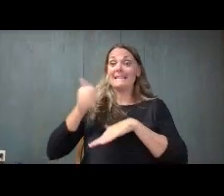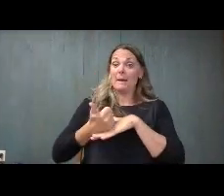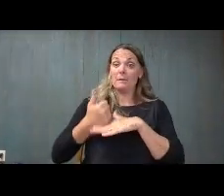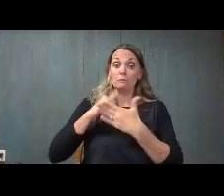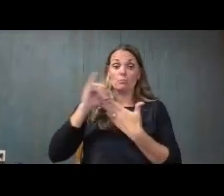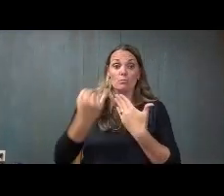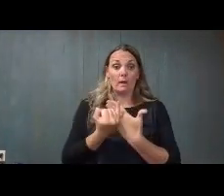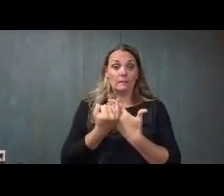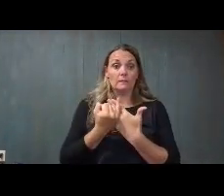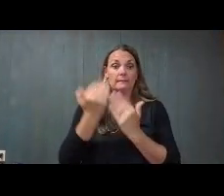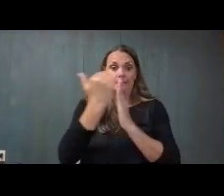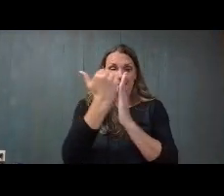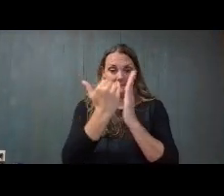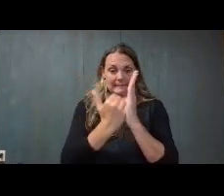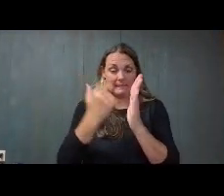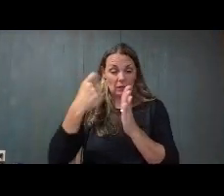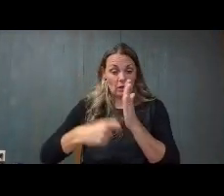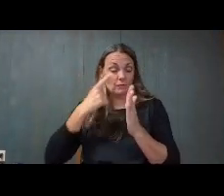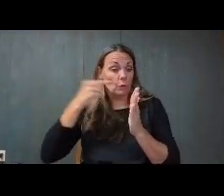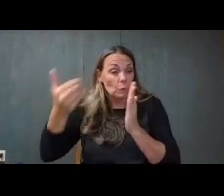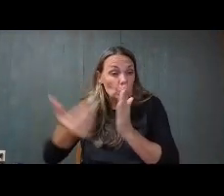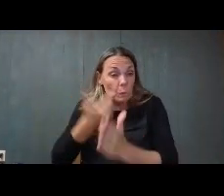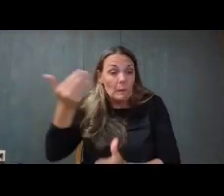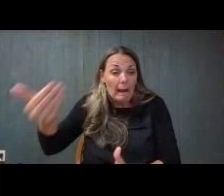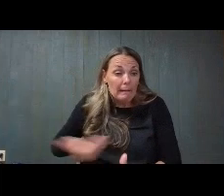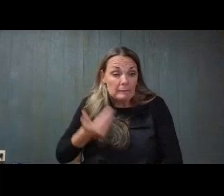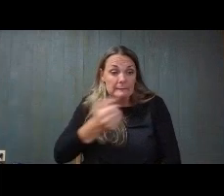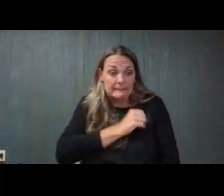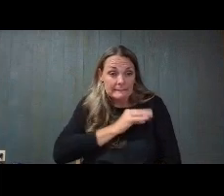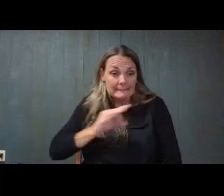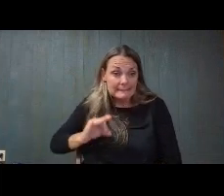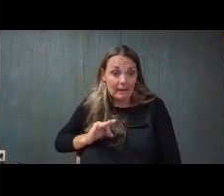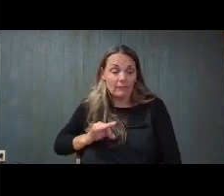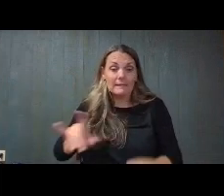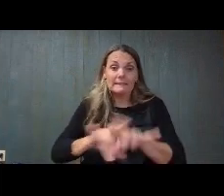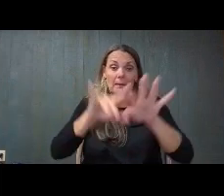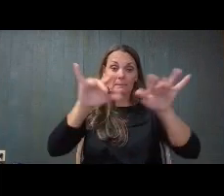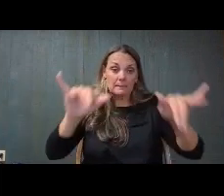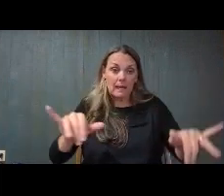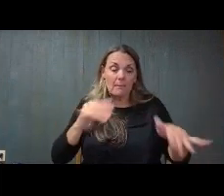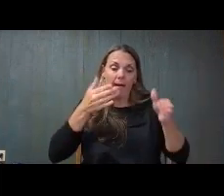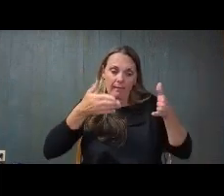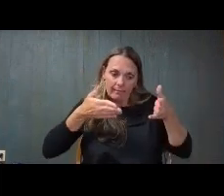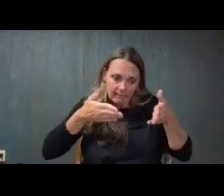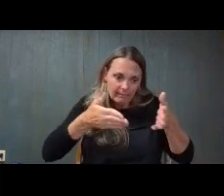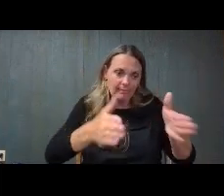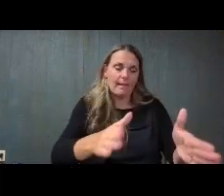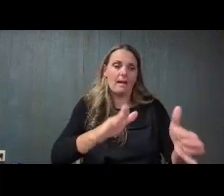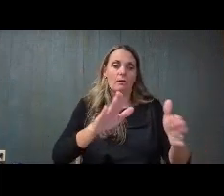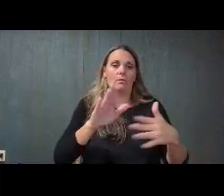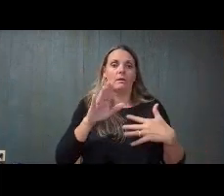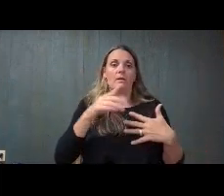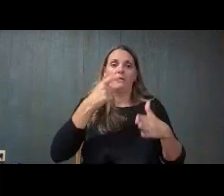with staffing costs for newly hired staff while simultaneously allowing fee for service reimbursement